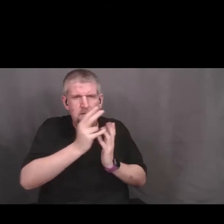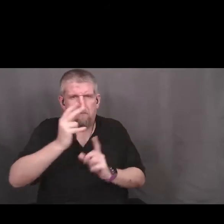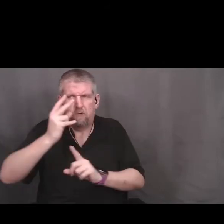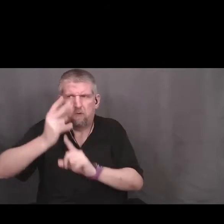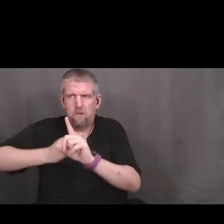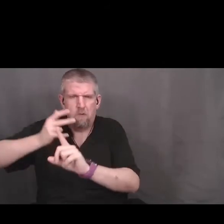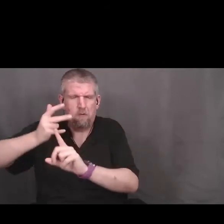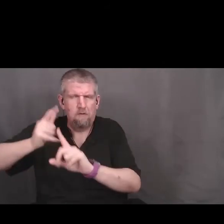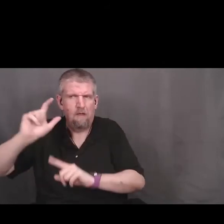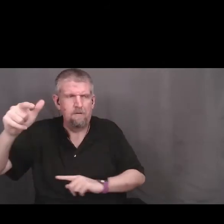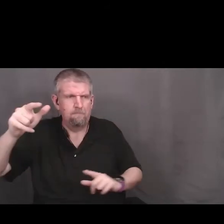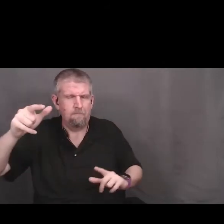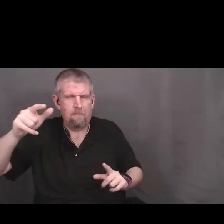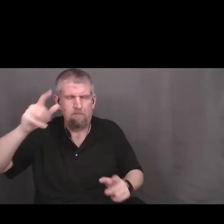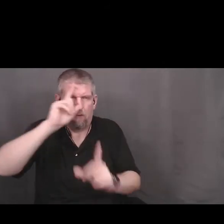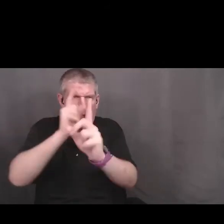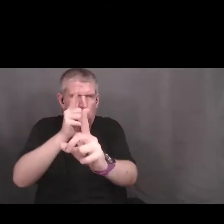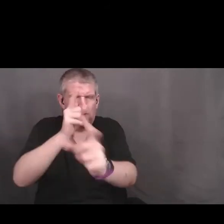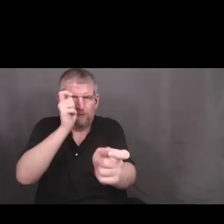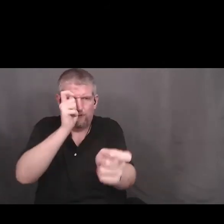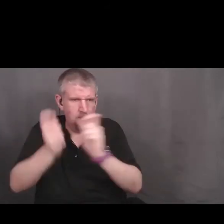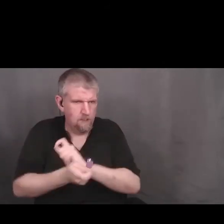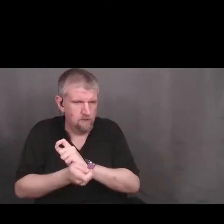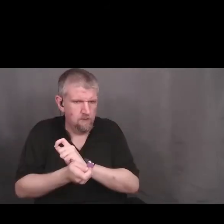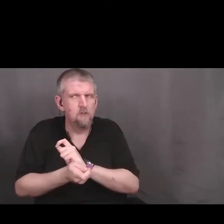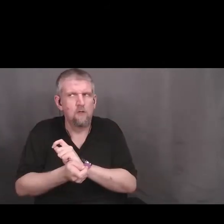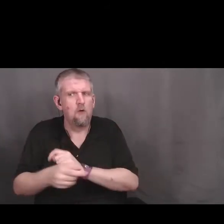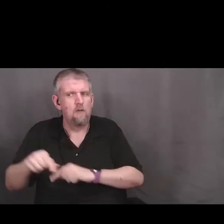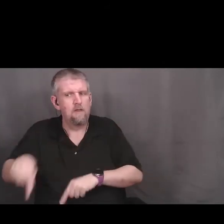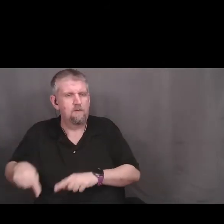the agency, they have the ability to change employment goal